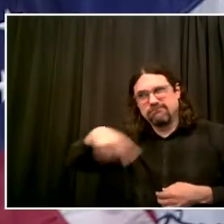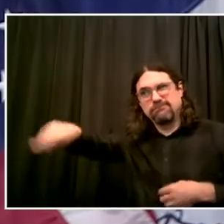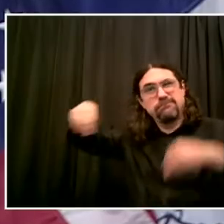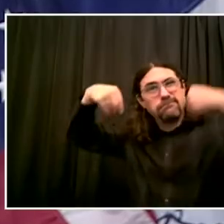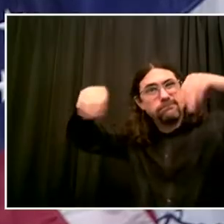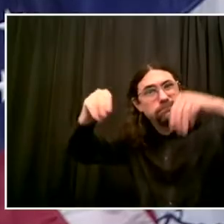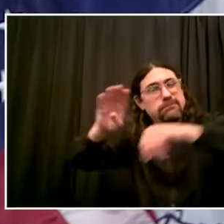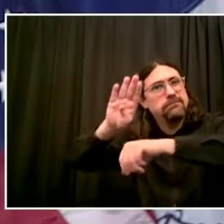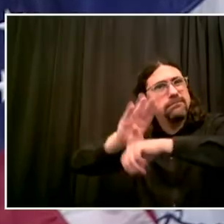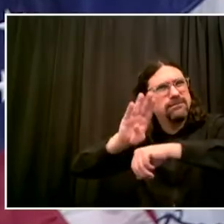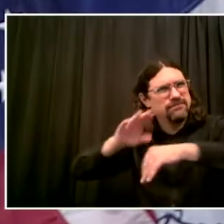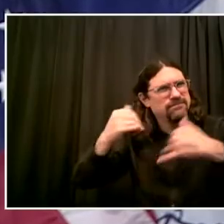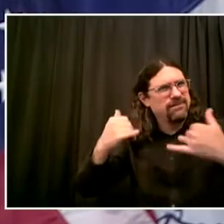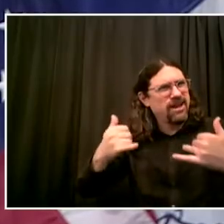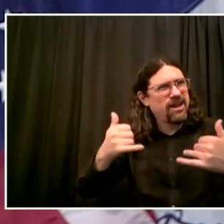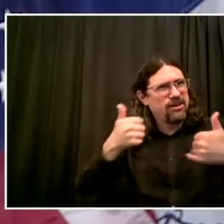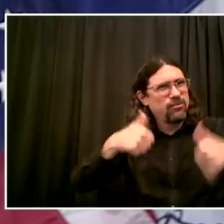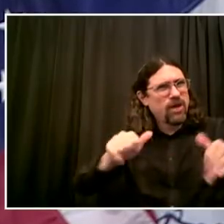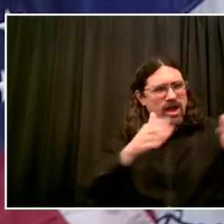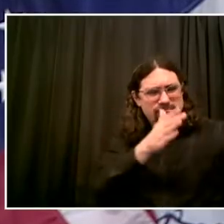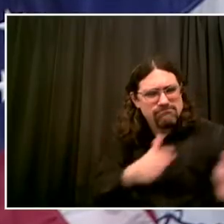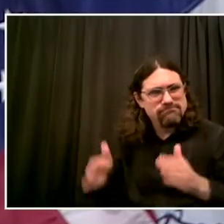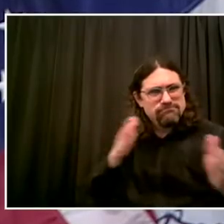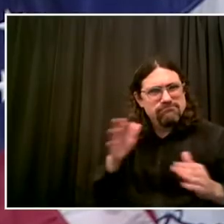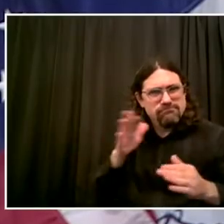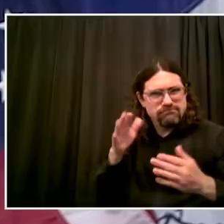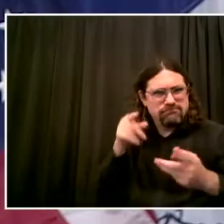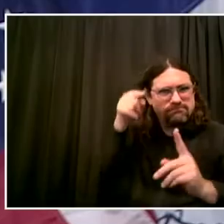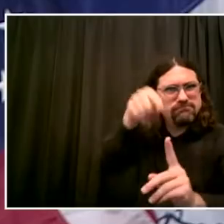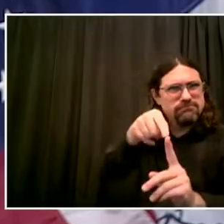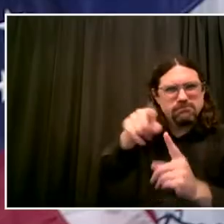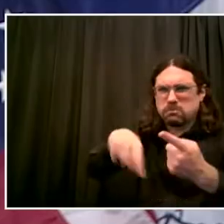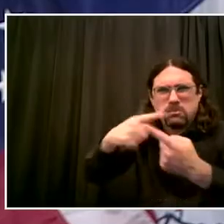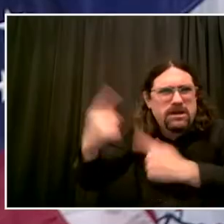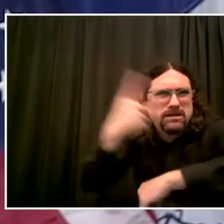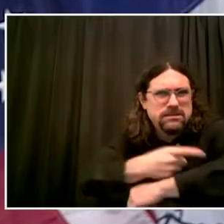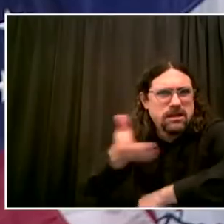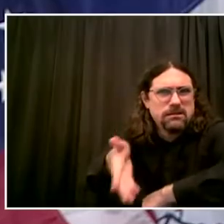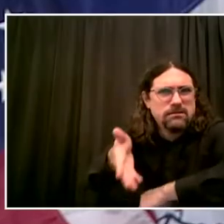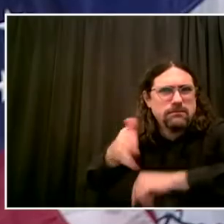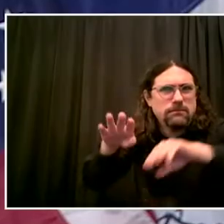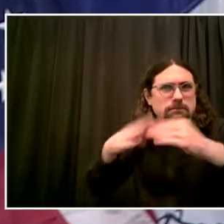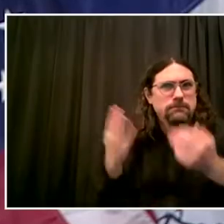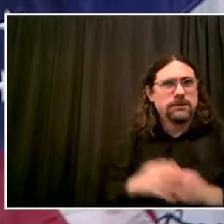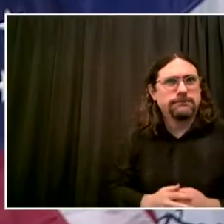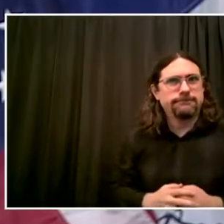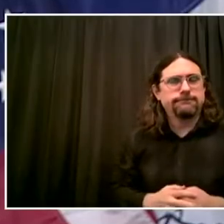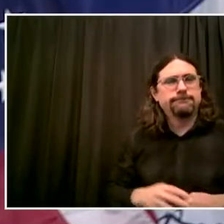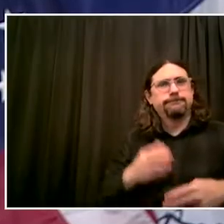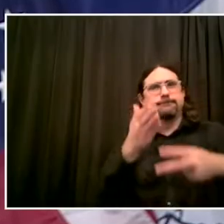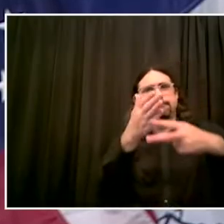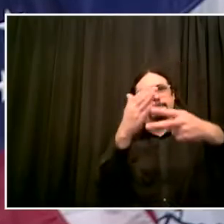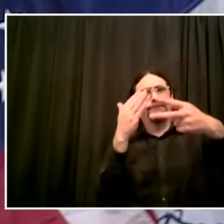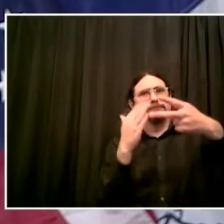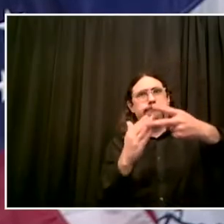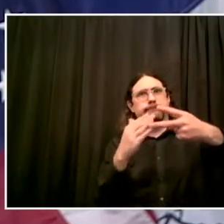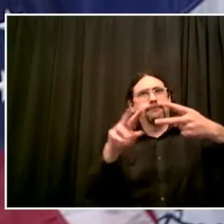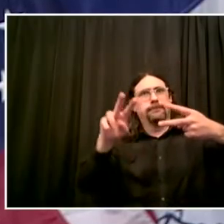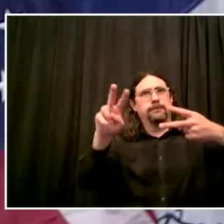ARE LOOKING AT THIS AND TRYING TO PREPARE, IS THERE A SPECIFIC DTEA HETYHO SUL D